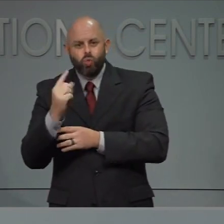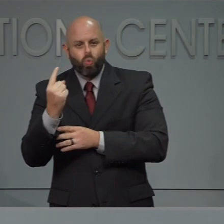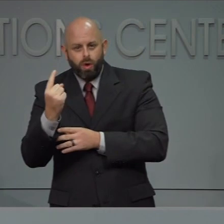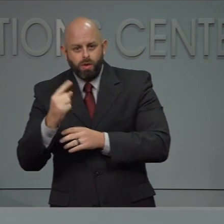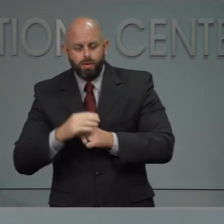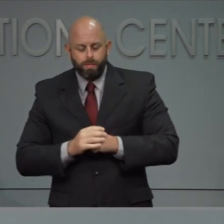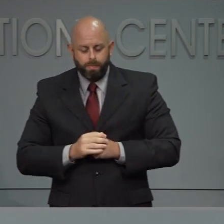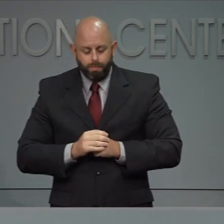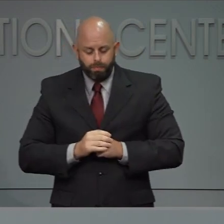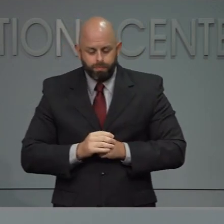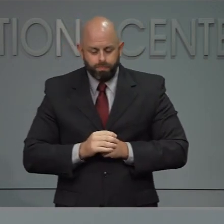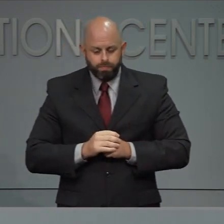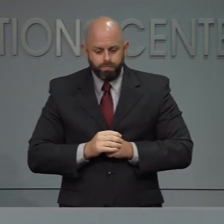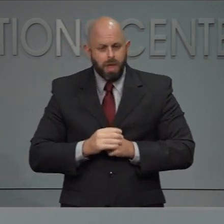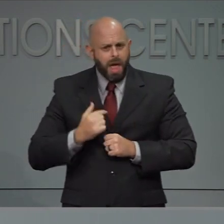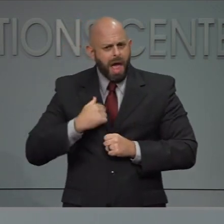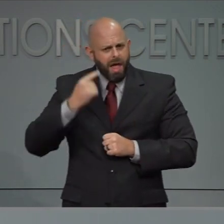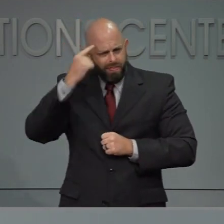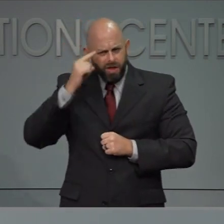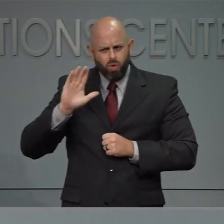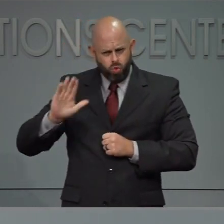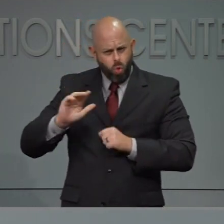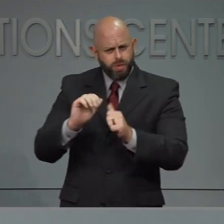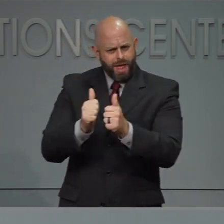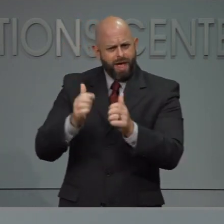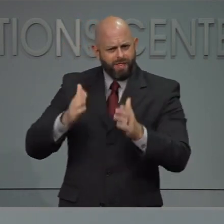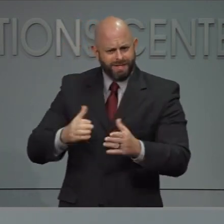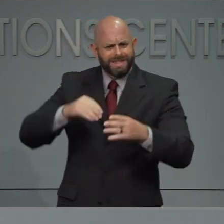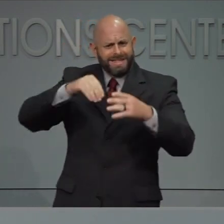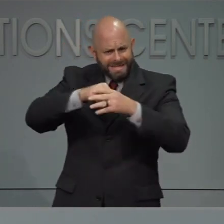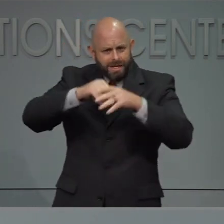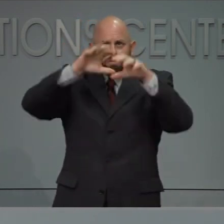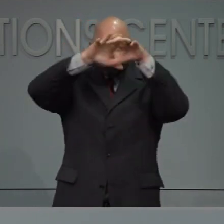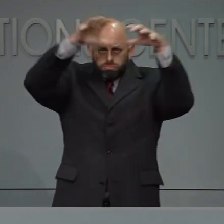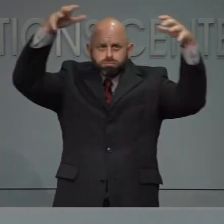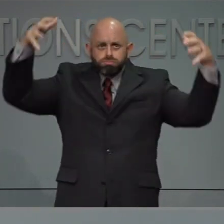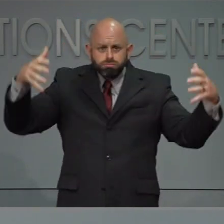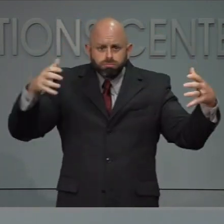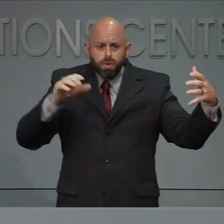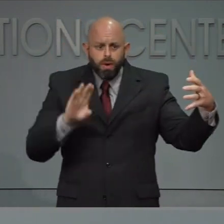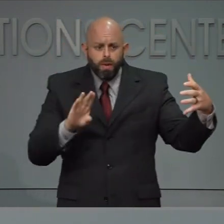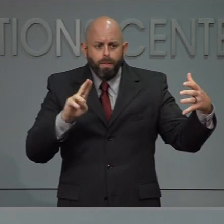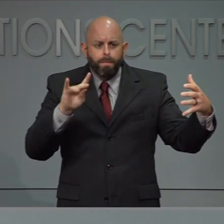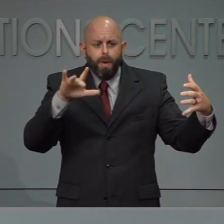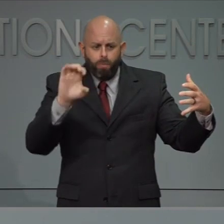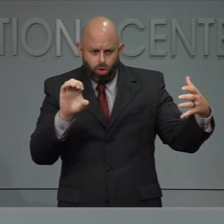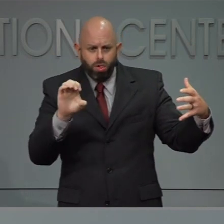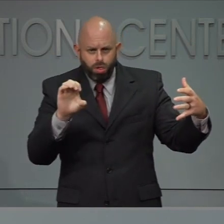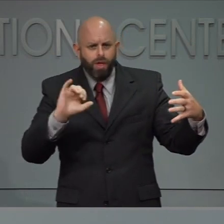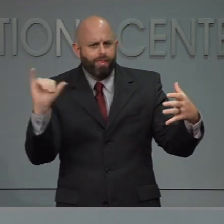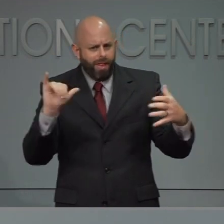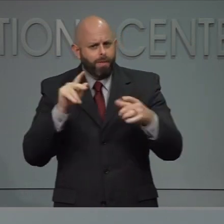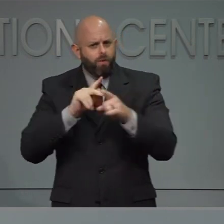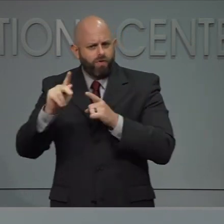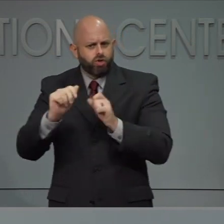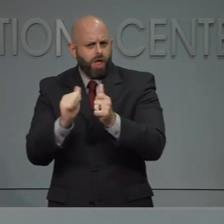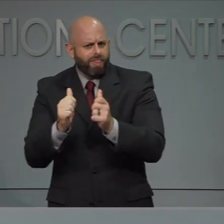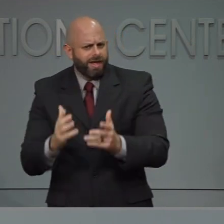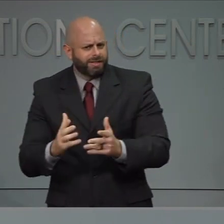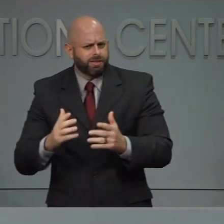ATHLETES ARE IN BUBBLES LIKE A PROFESSIONAL ATHLETE. SO WHAT WOULD YOU ADVISE.